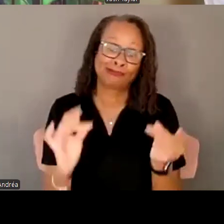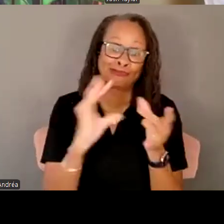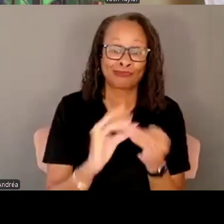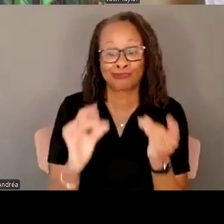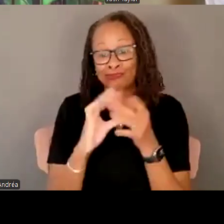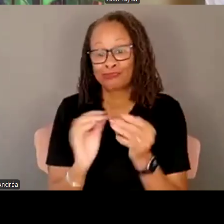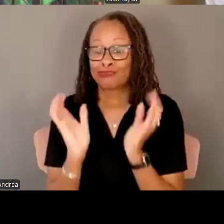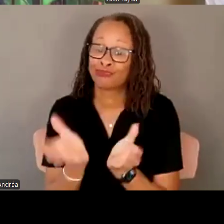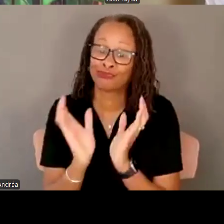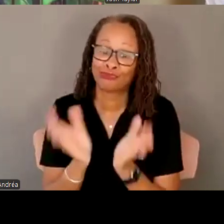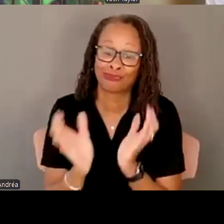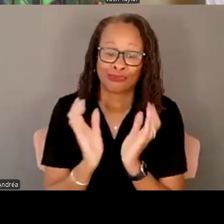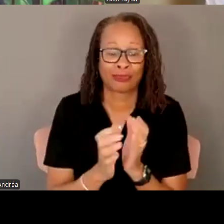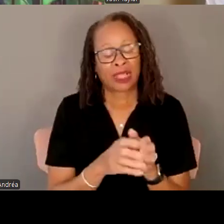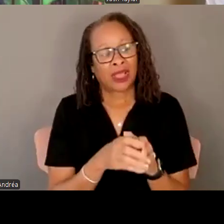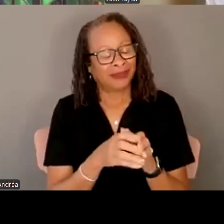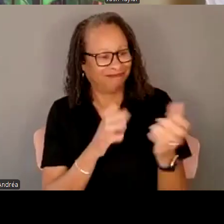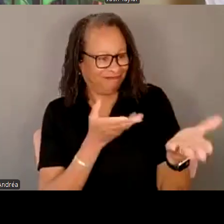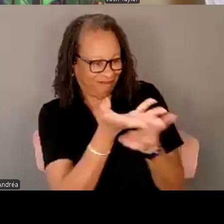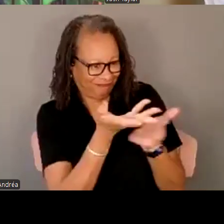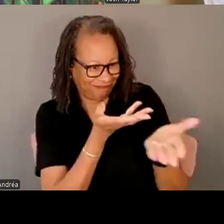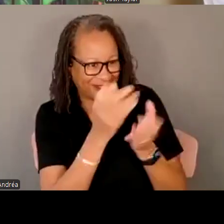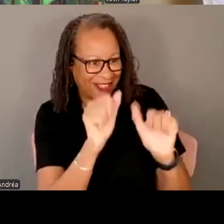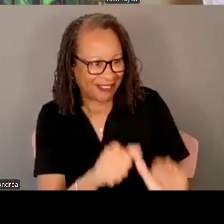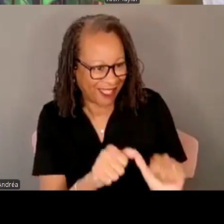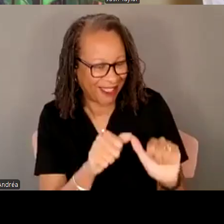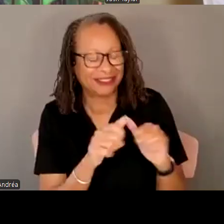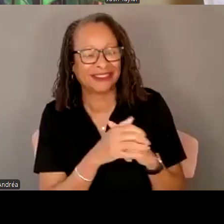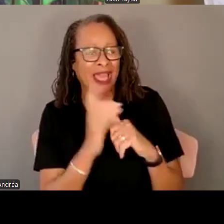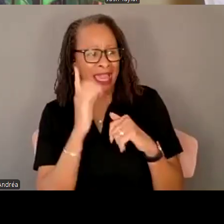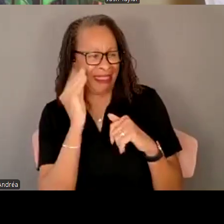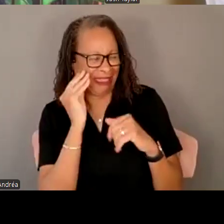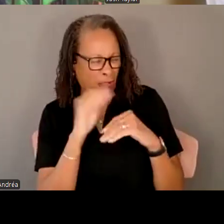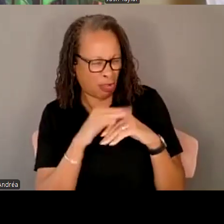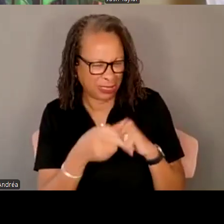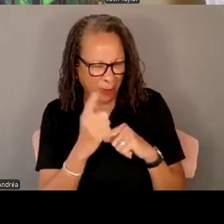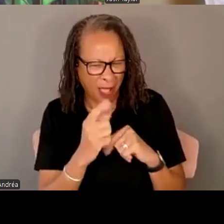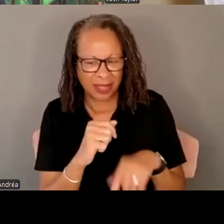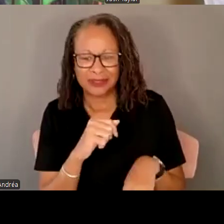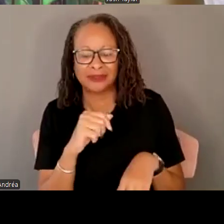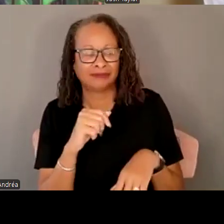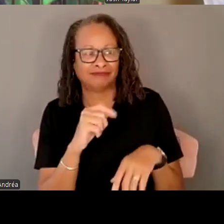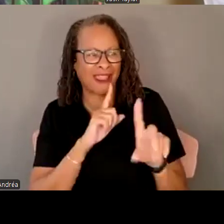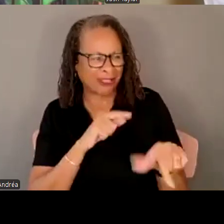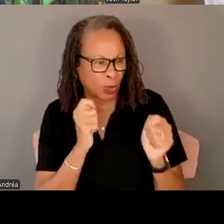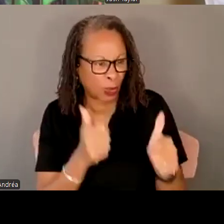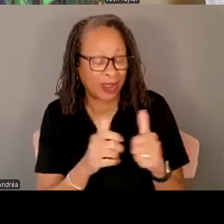it's personability, it's thinking on the spot, and these are not often